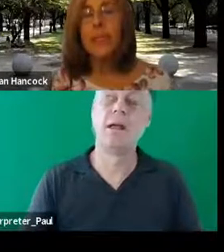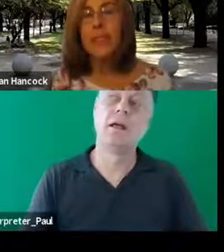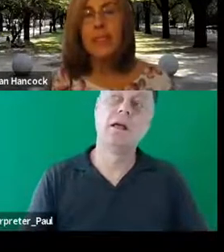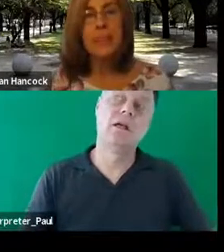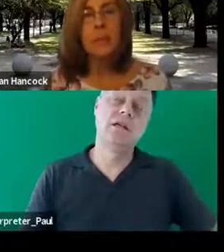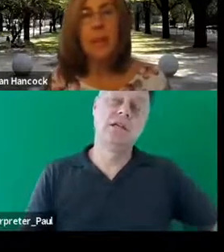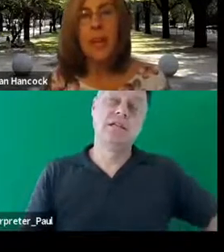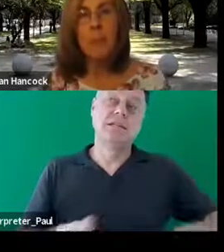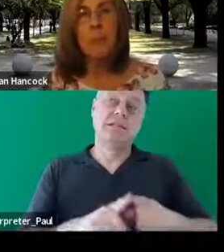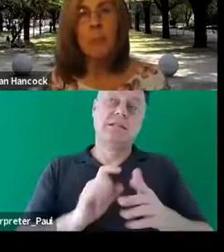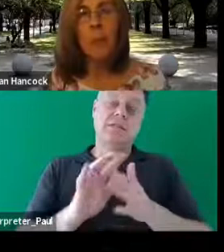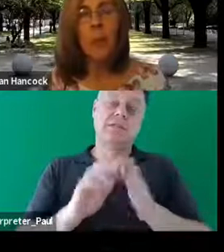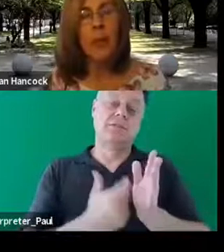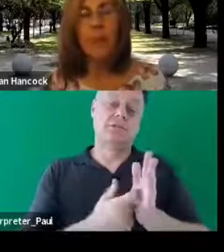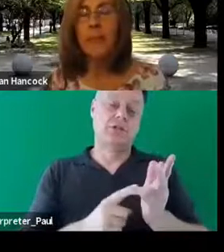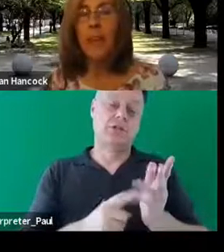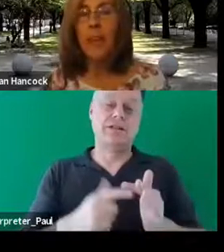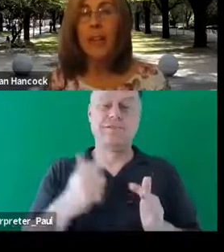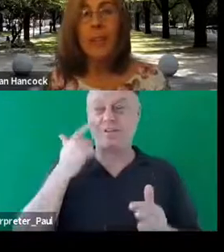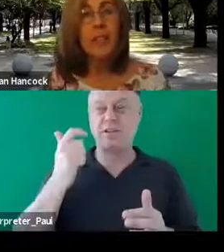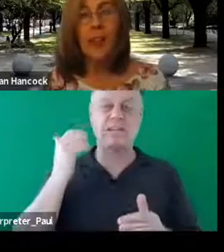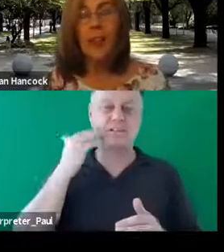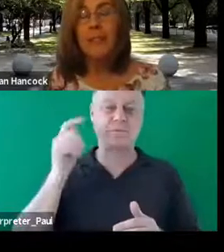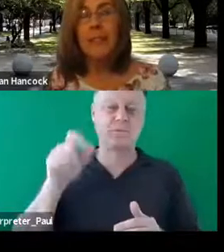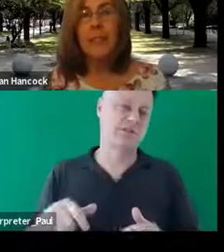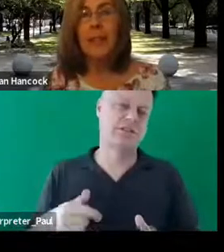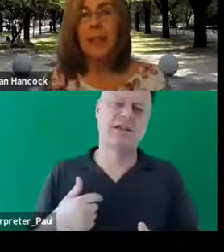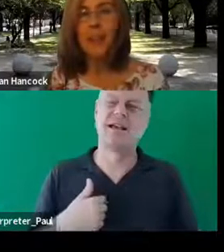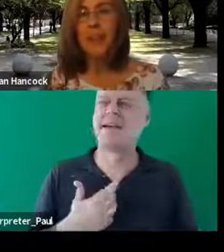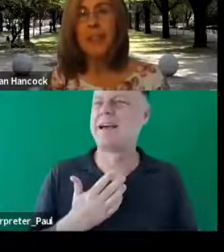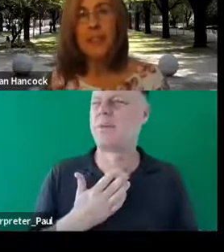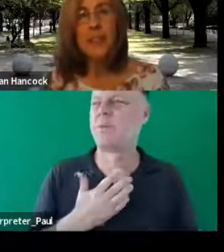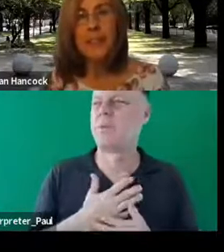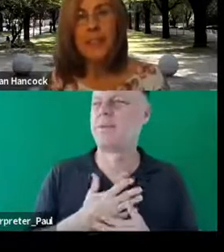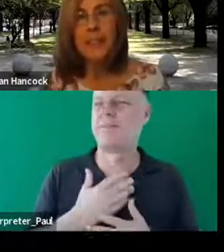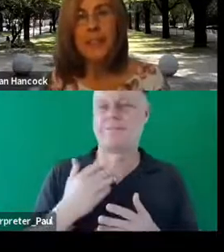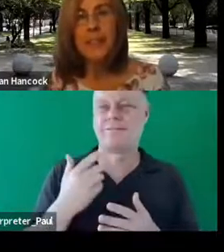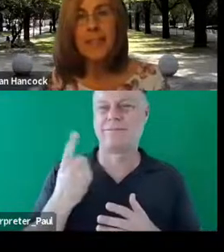just to get some champions onboard. I’d love to have a dedicated project officer just to take on,